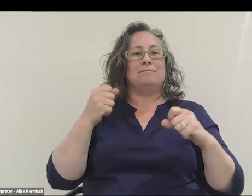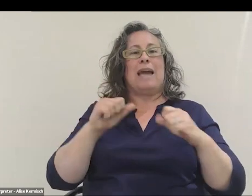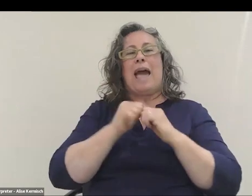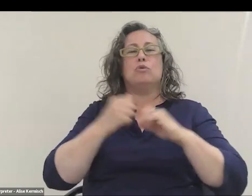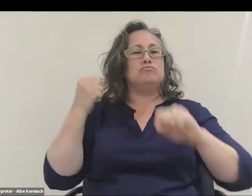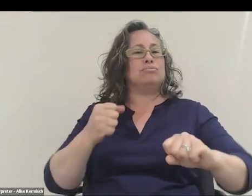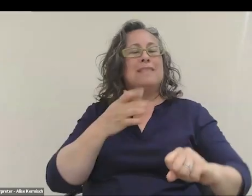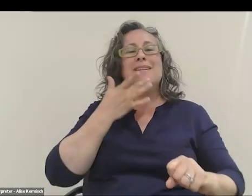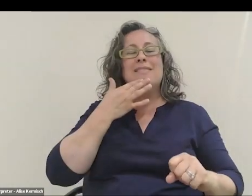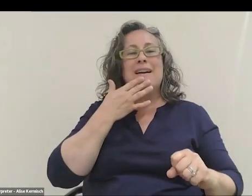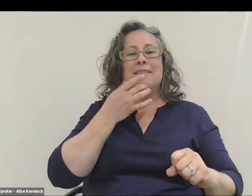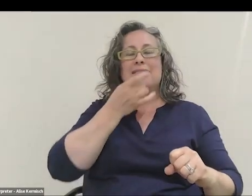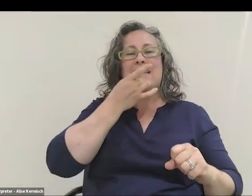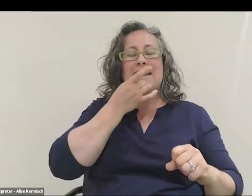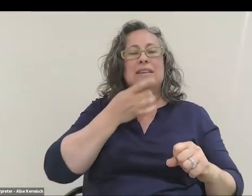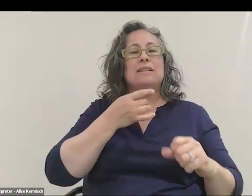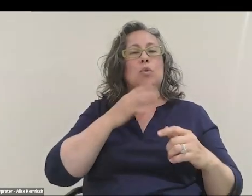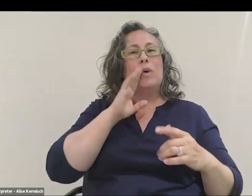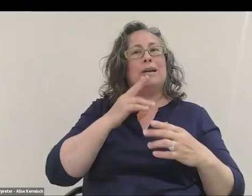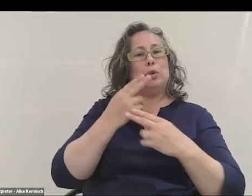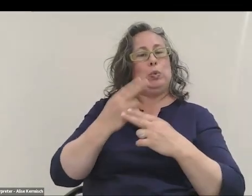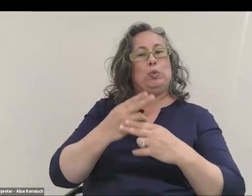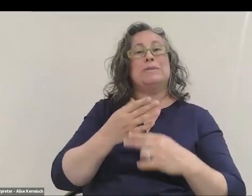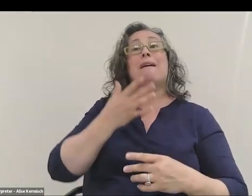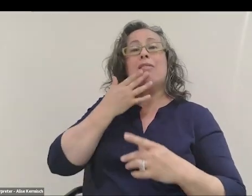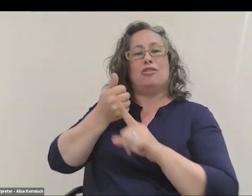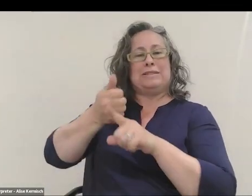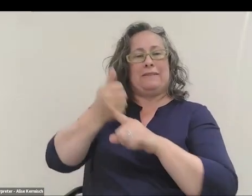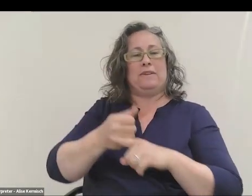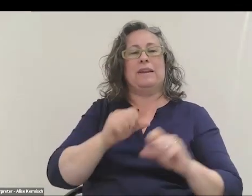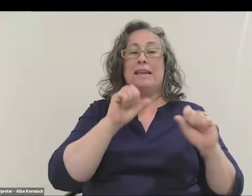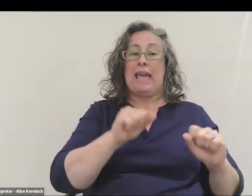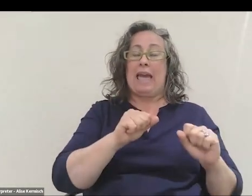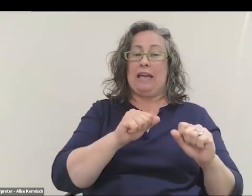This is a photo of a demo where you can turn on an LED and it can reflect off of a poster,